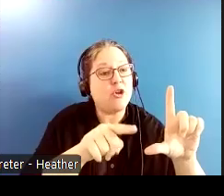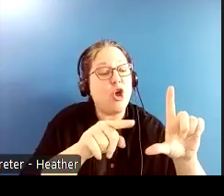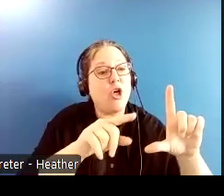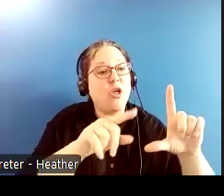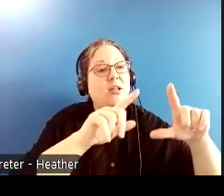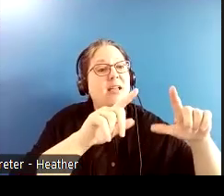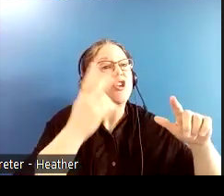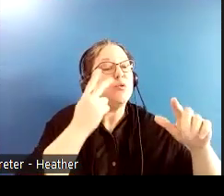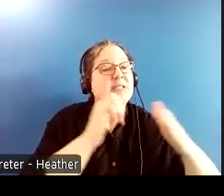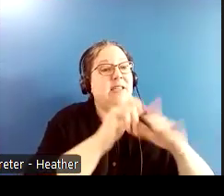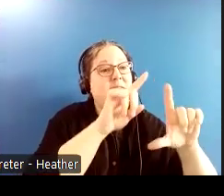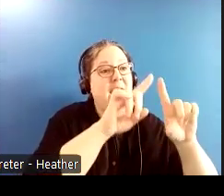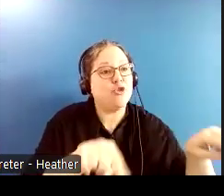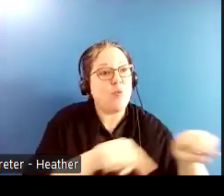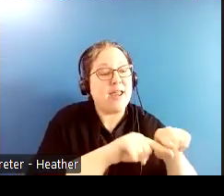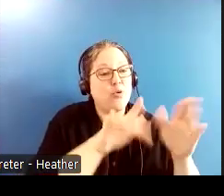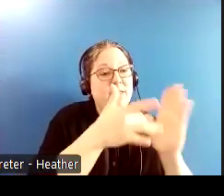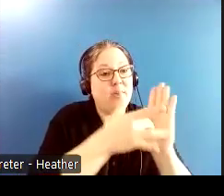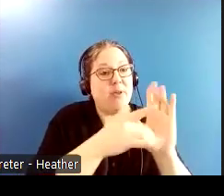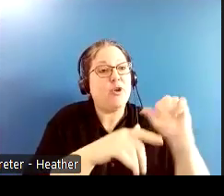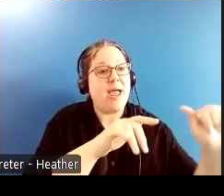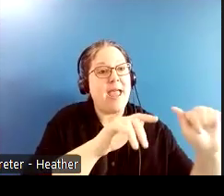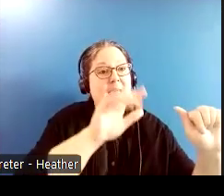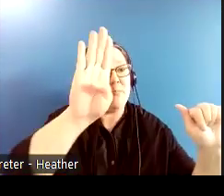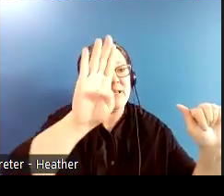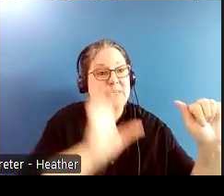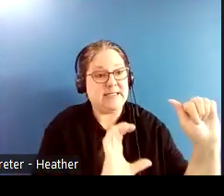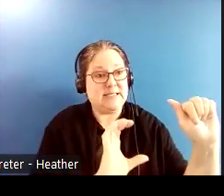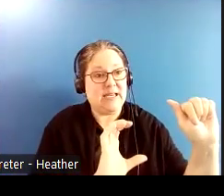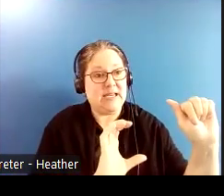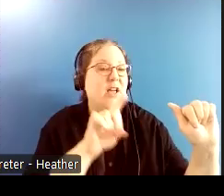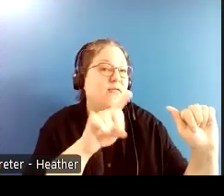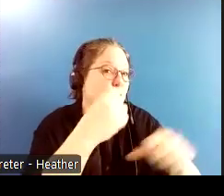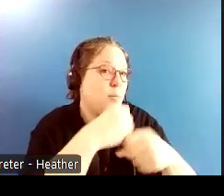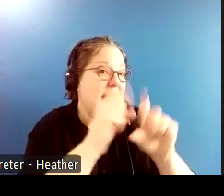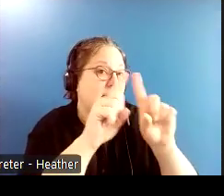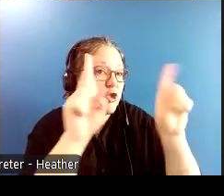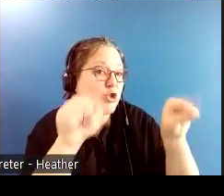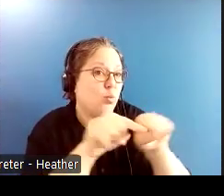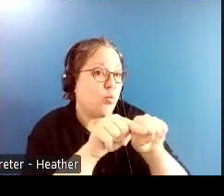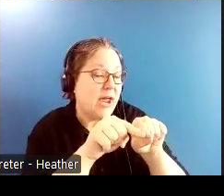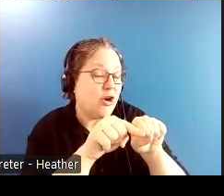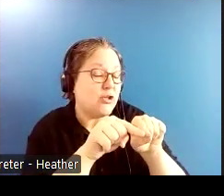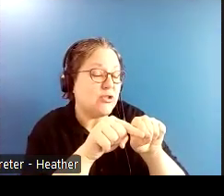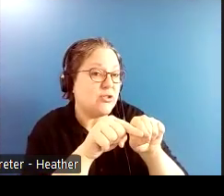and C. And if we make squares, as a reminder from middle school, if we make squares out of uh these